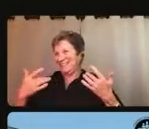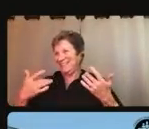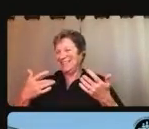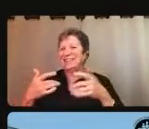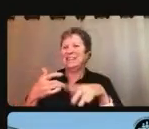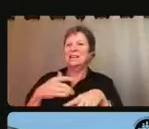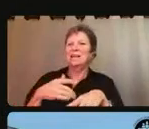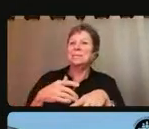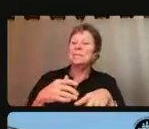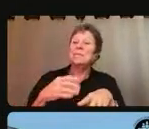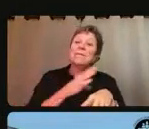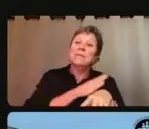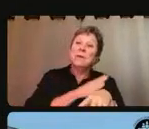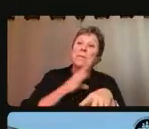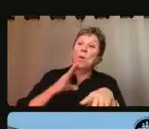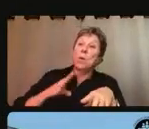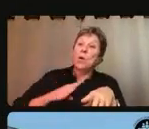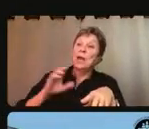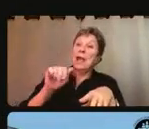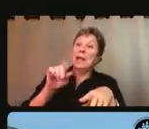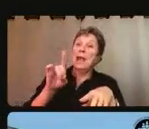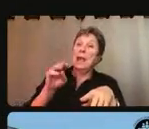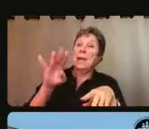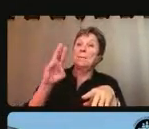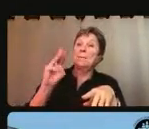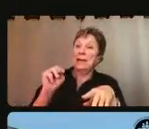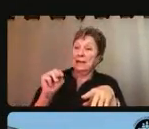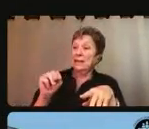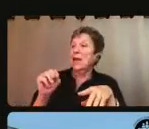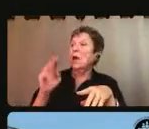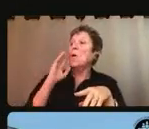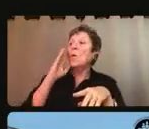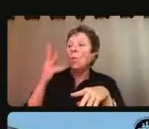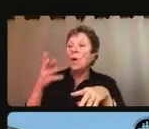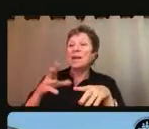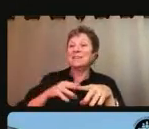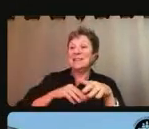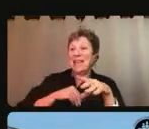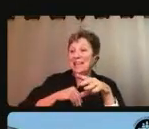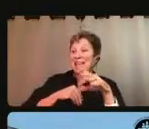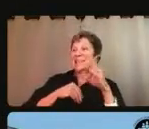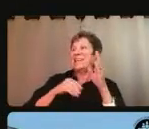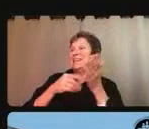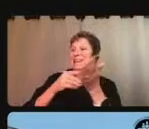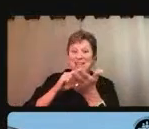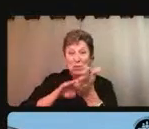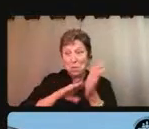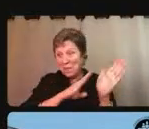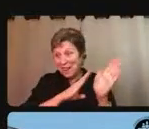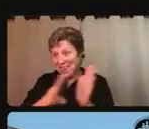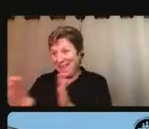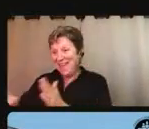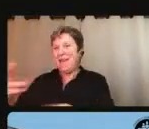I WANT TO SEE THIS DISTRICT BECOME A PLACE THAT IS KNOWN FOR ITS ACADEMICS. IT CAN HAPPEN IF THE BOARD AND